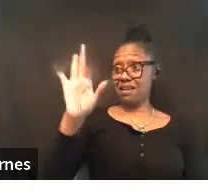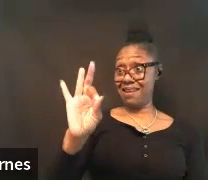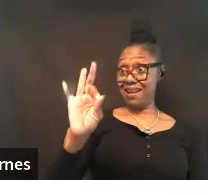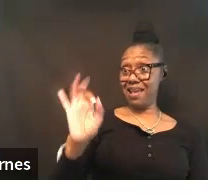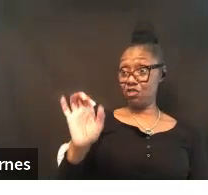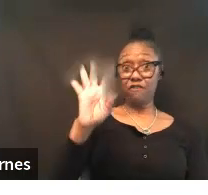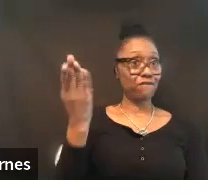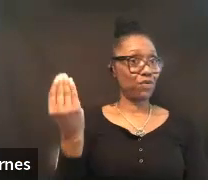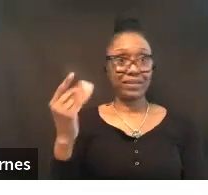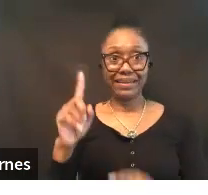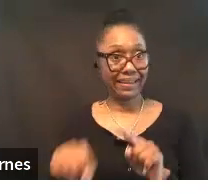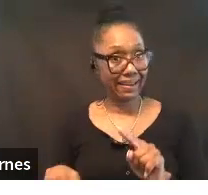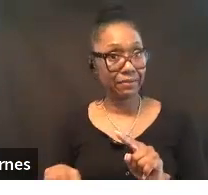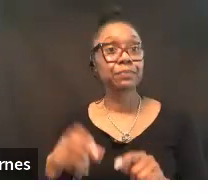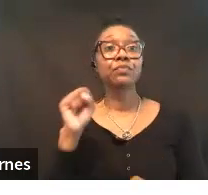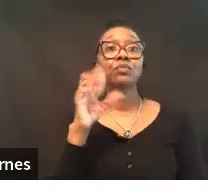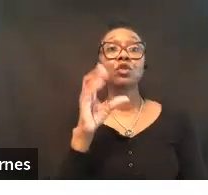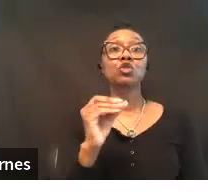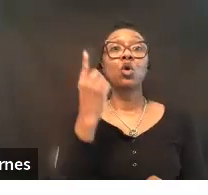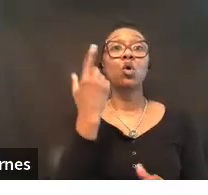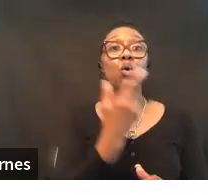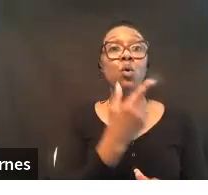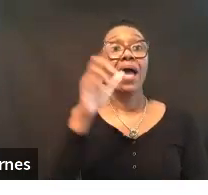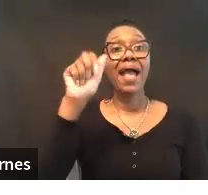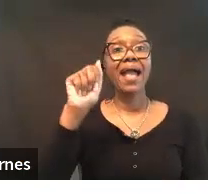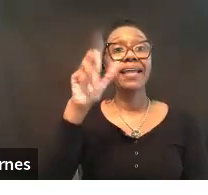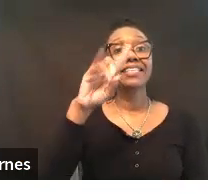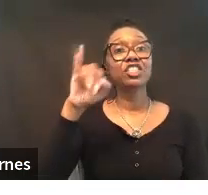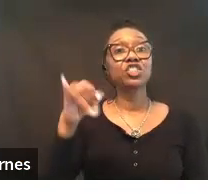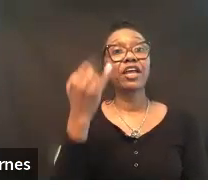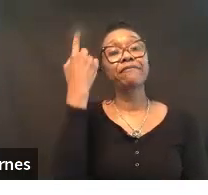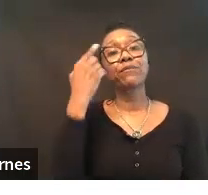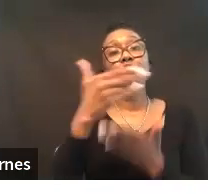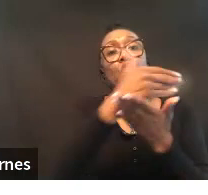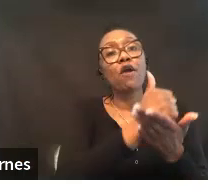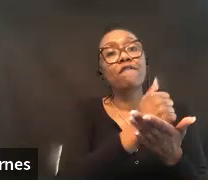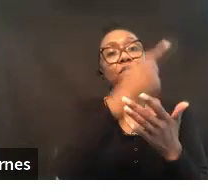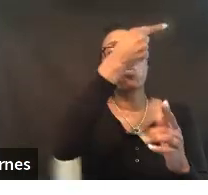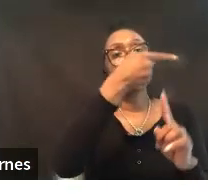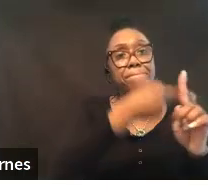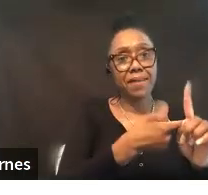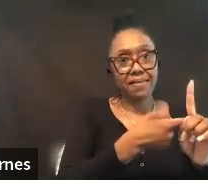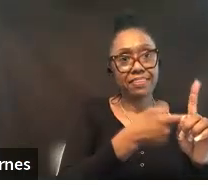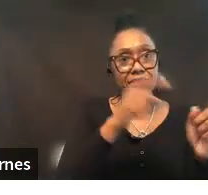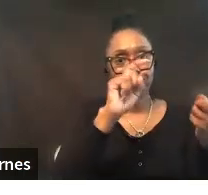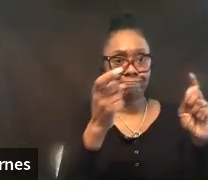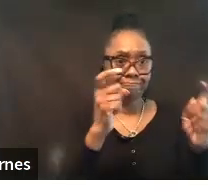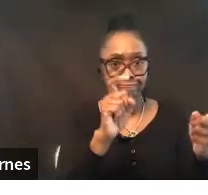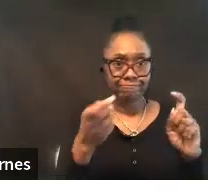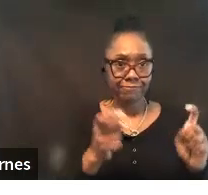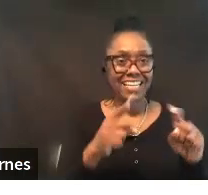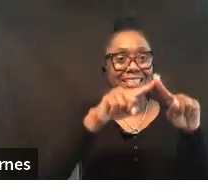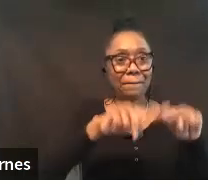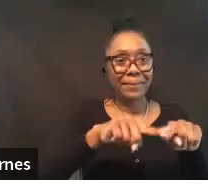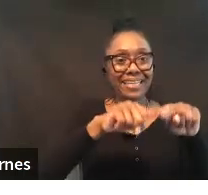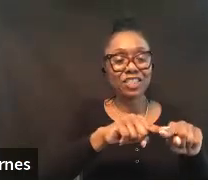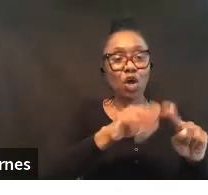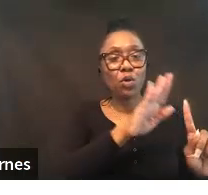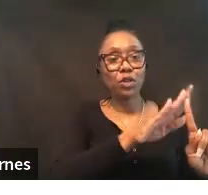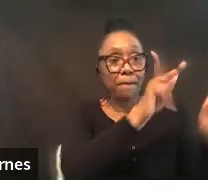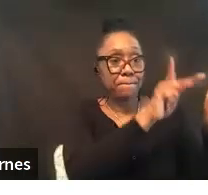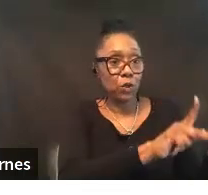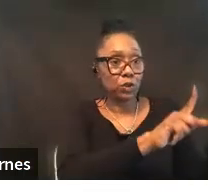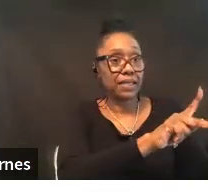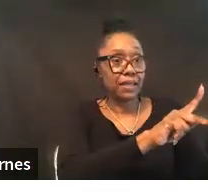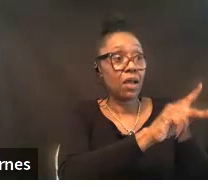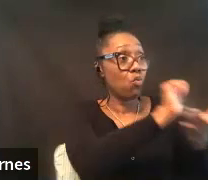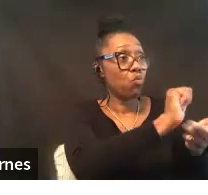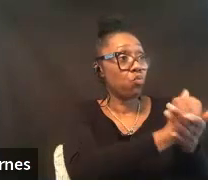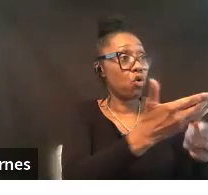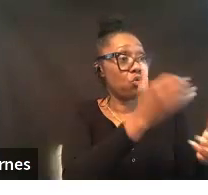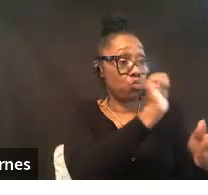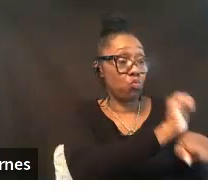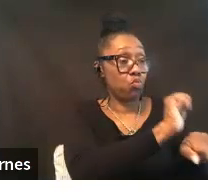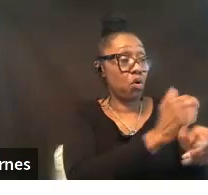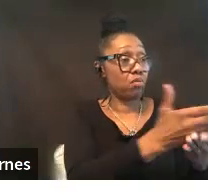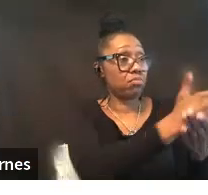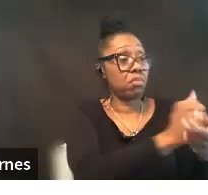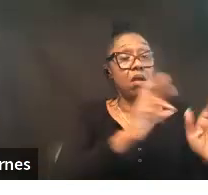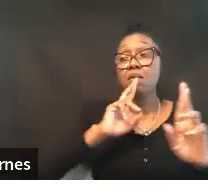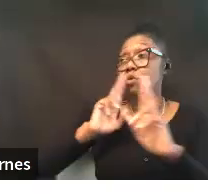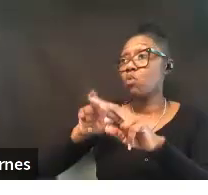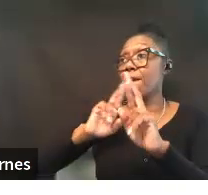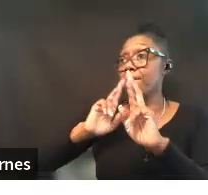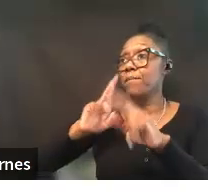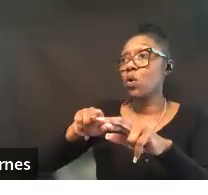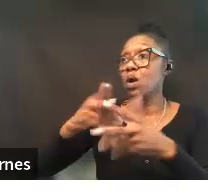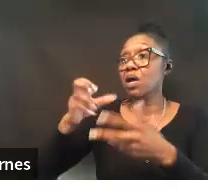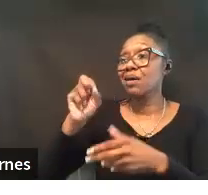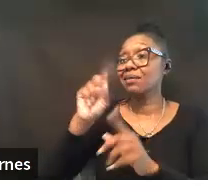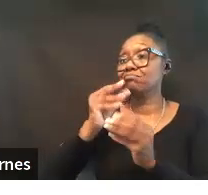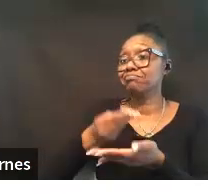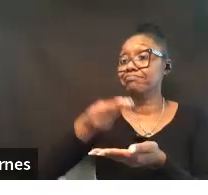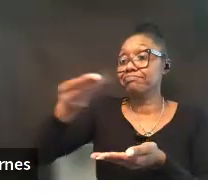That one earns, during the month. MAN,'s security adjust that benefit based upon the reported income that the individual, info on substituted that they're earning, in a given month.